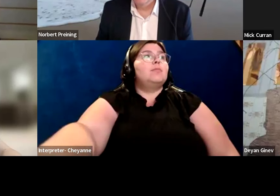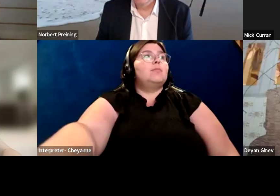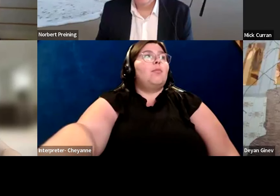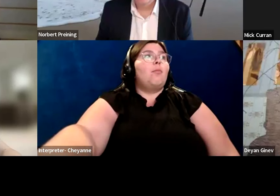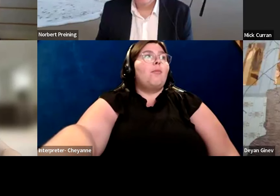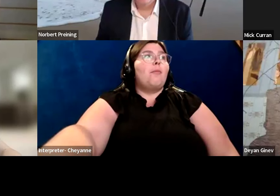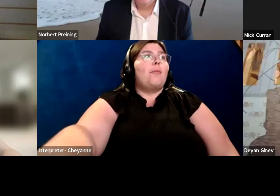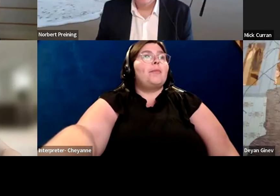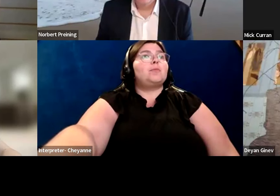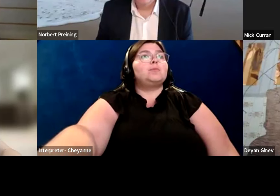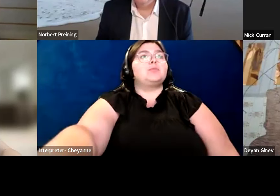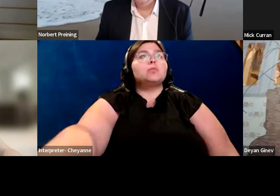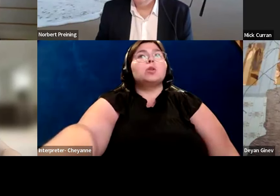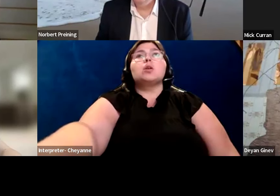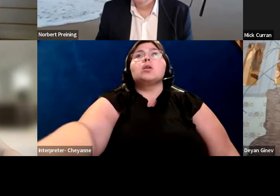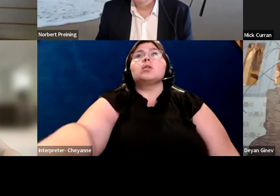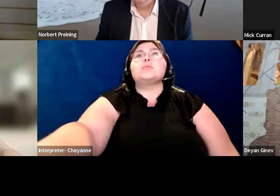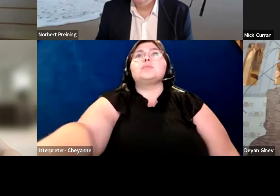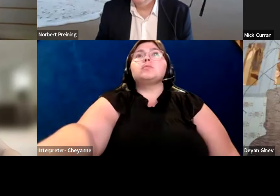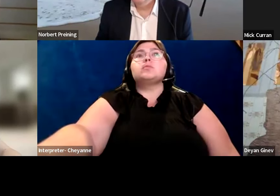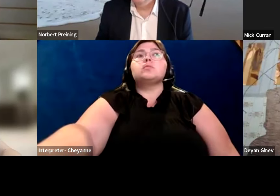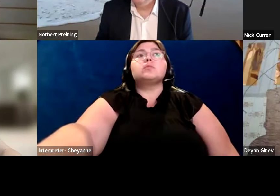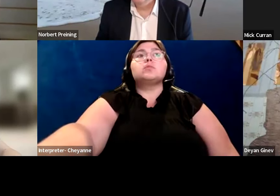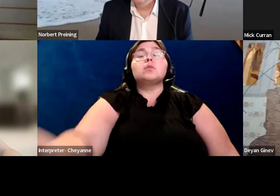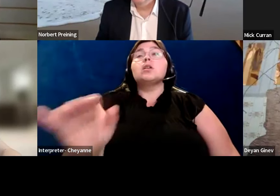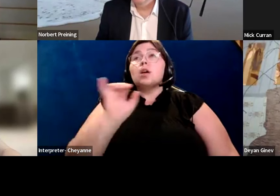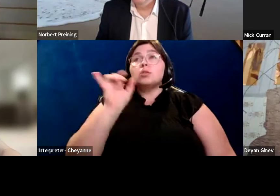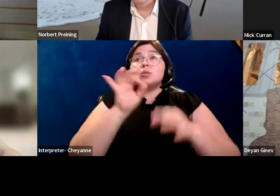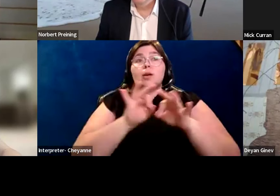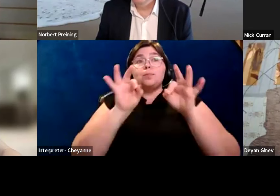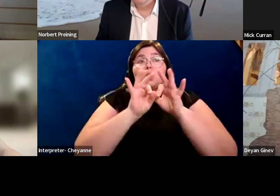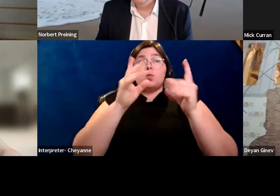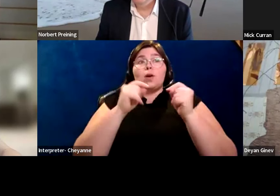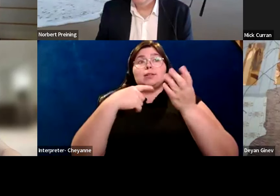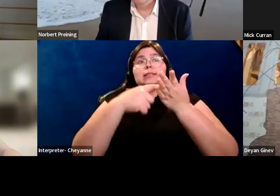Wanted to share that there is a discussion board on the web page for this session.